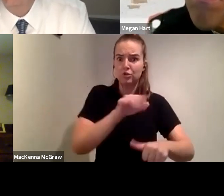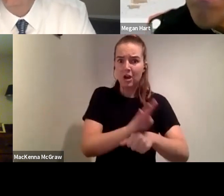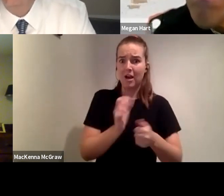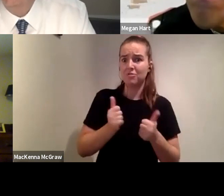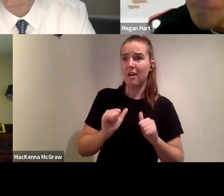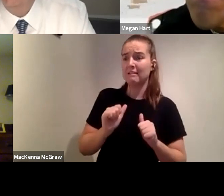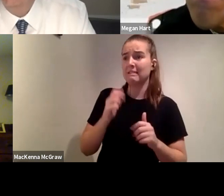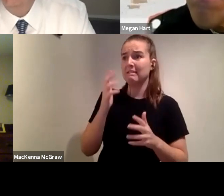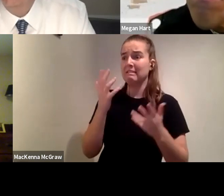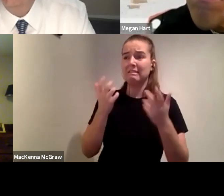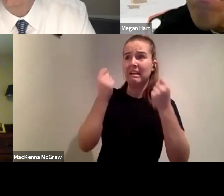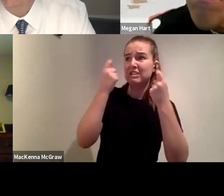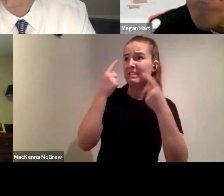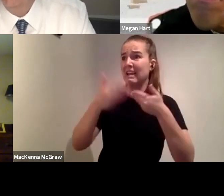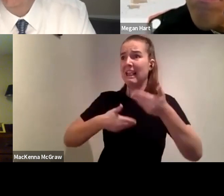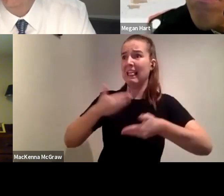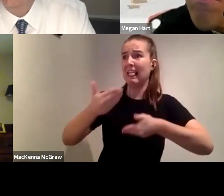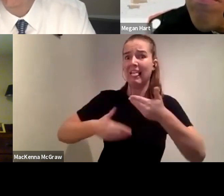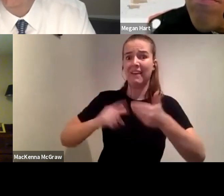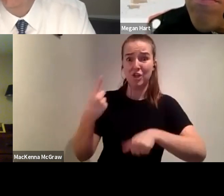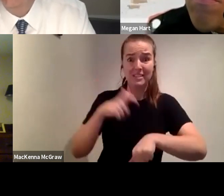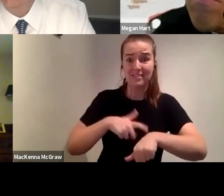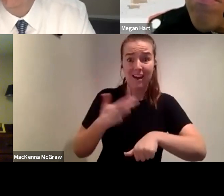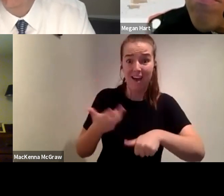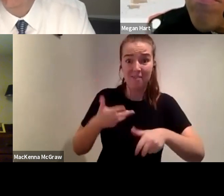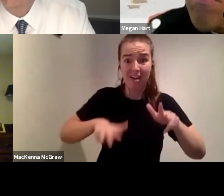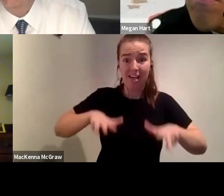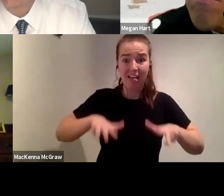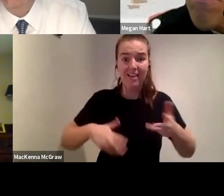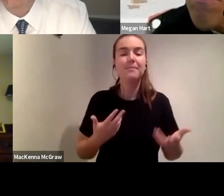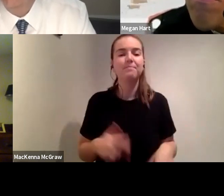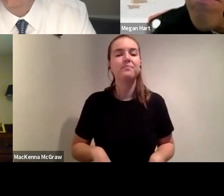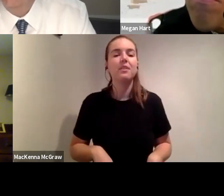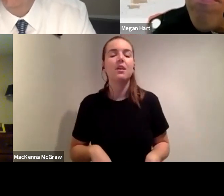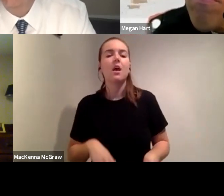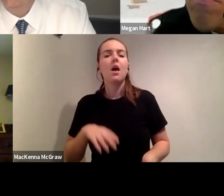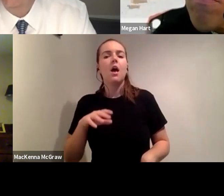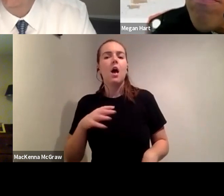Maybe it is just my population.